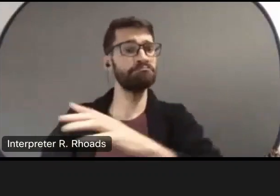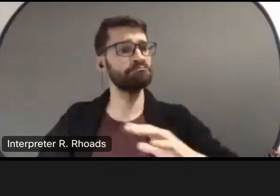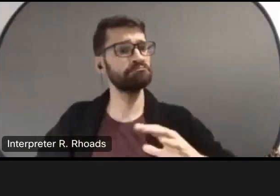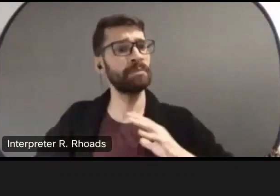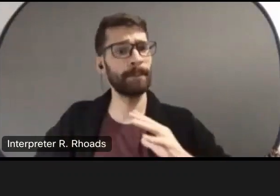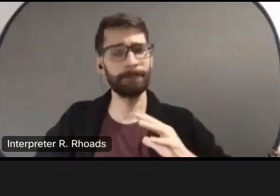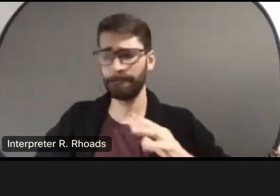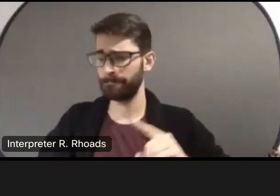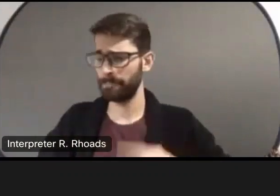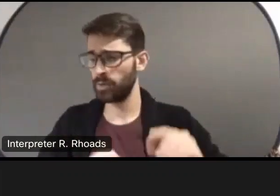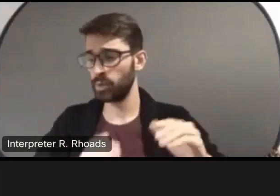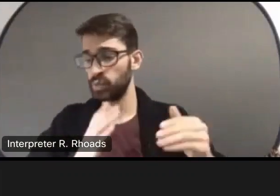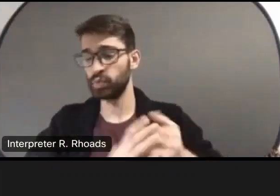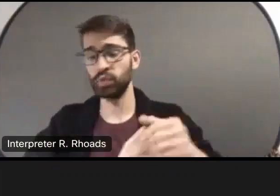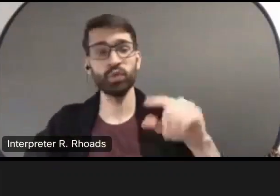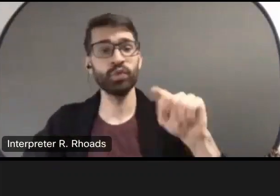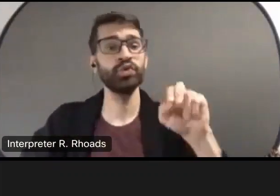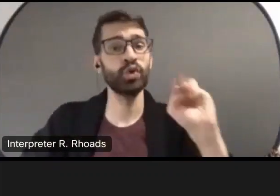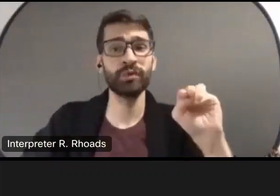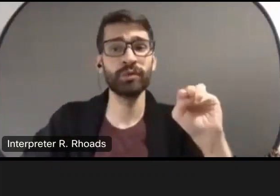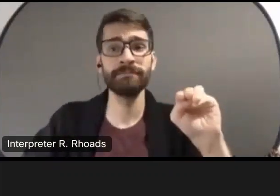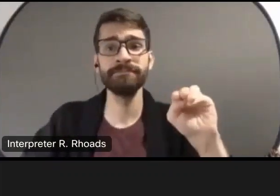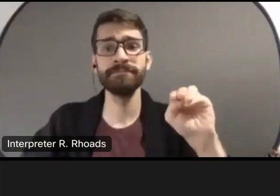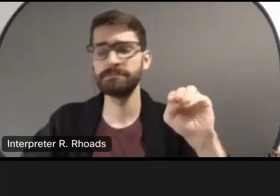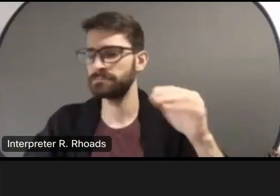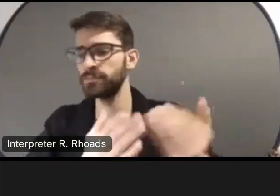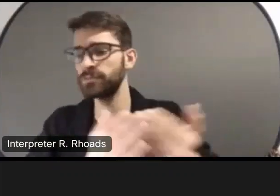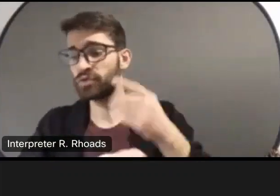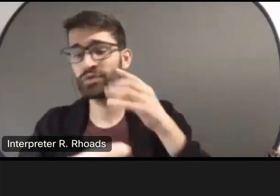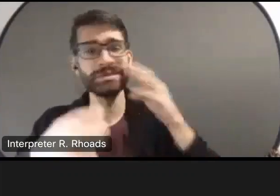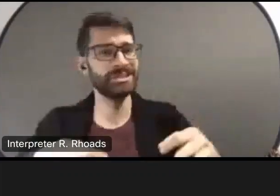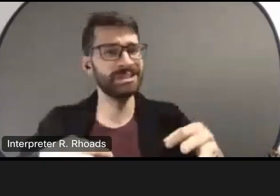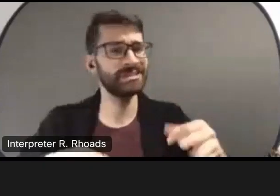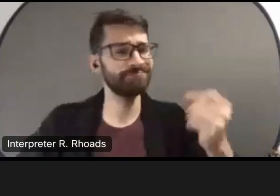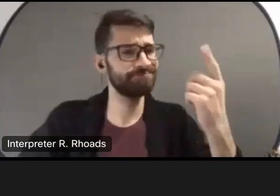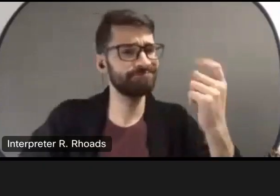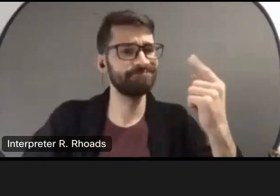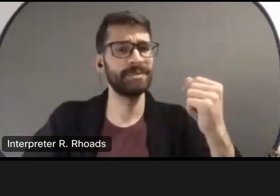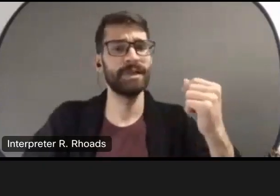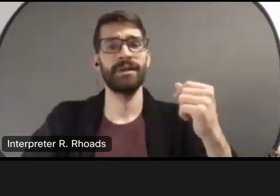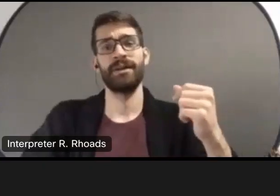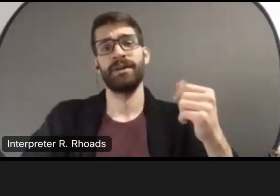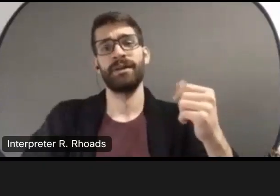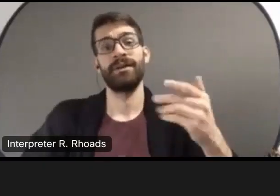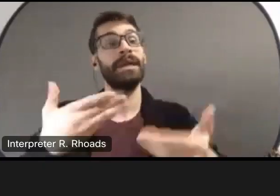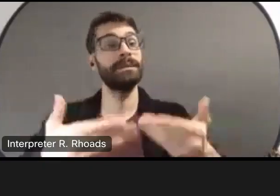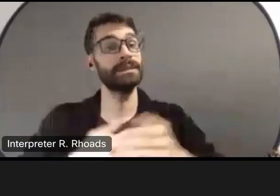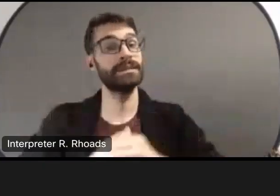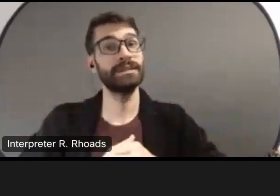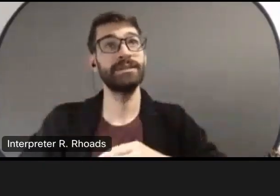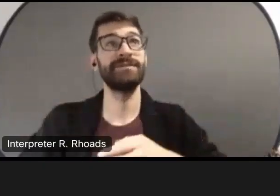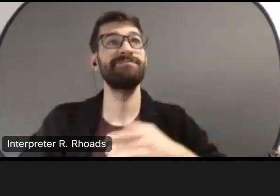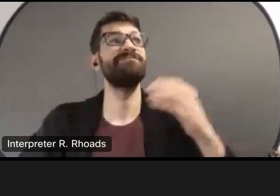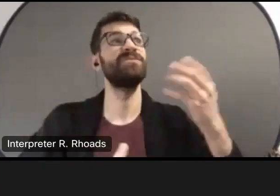a new term ... Also if you make a decision like that, you may want to reduce it to writing. Like,